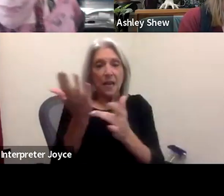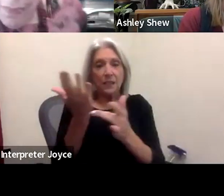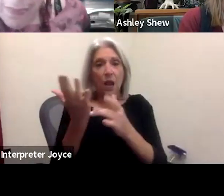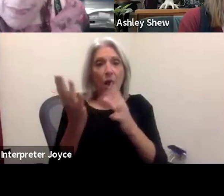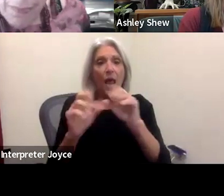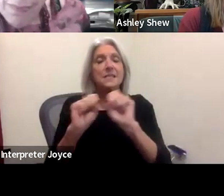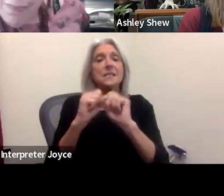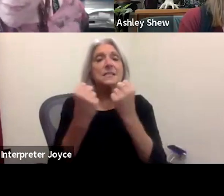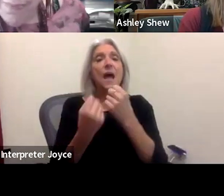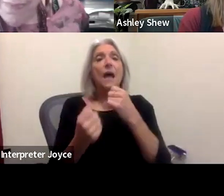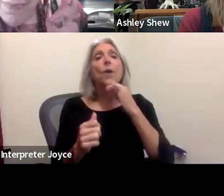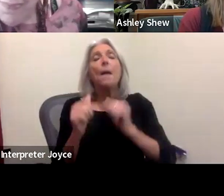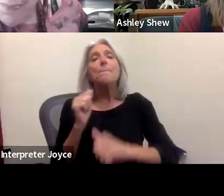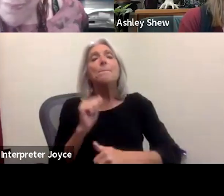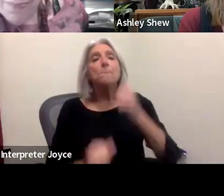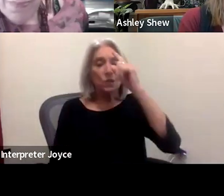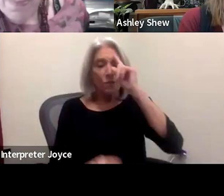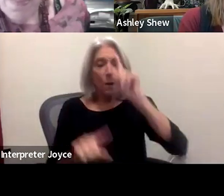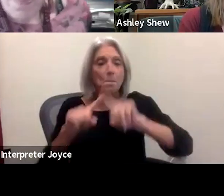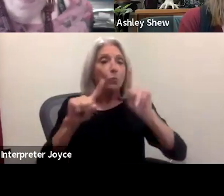I'm also a disabled person.